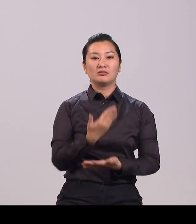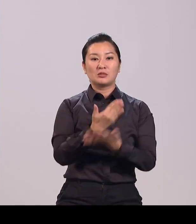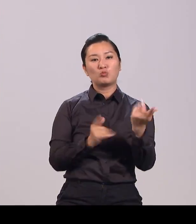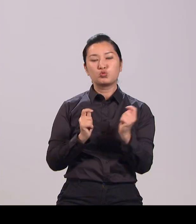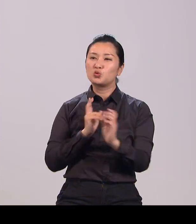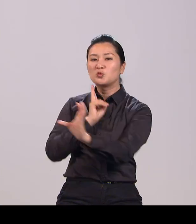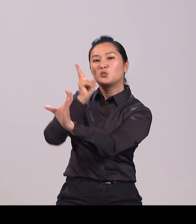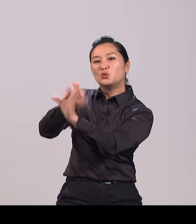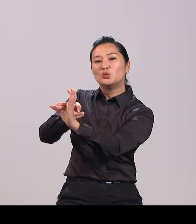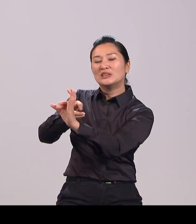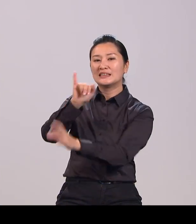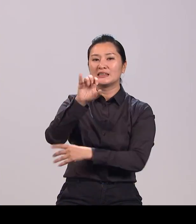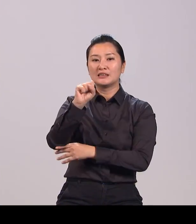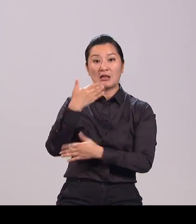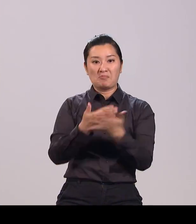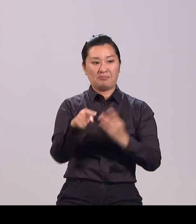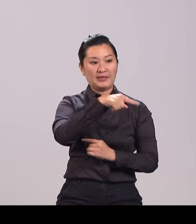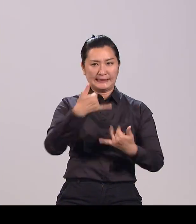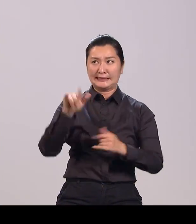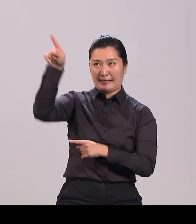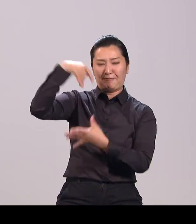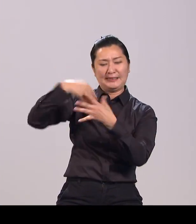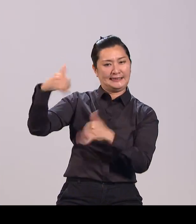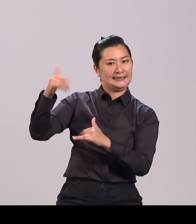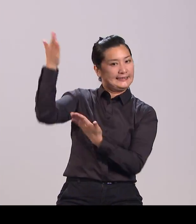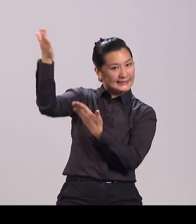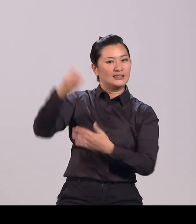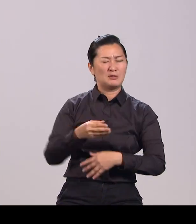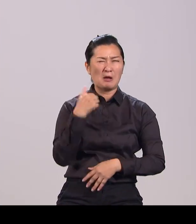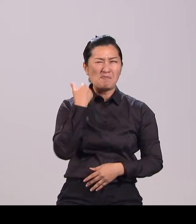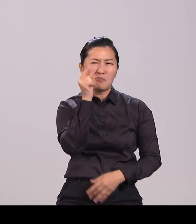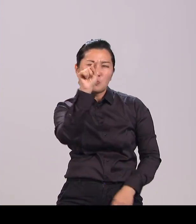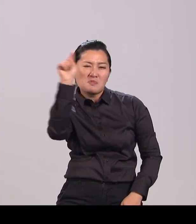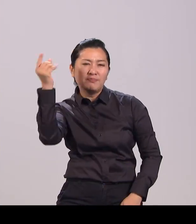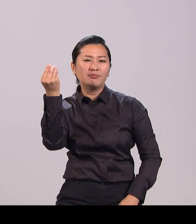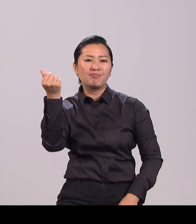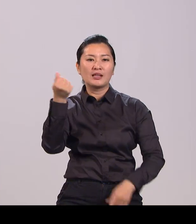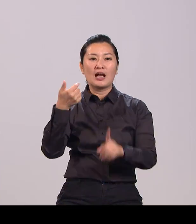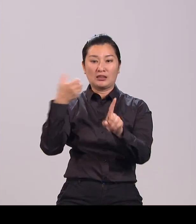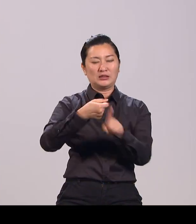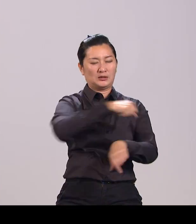There were a few who were prepared to mount attacks on Singapore, including one who was trying to go to Syria.